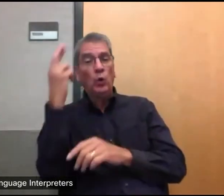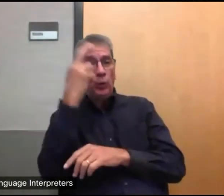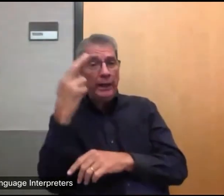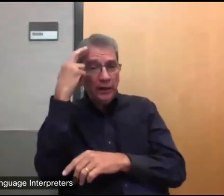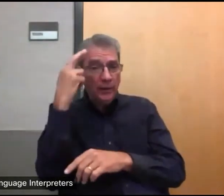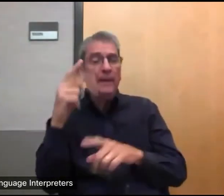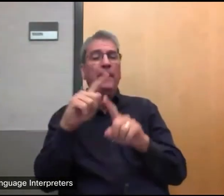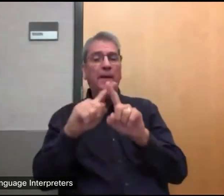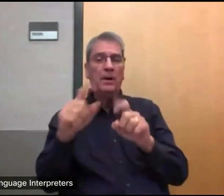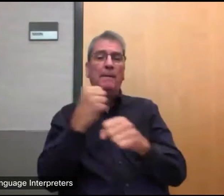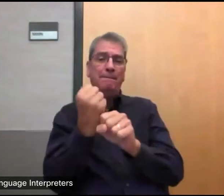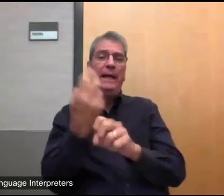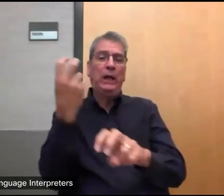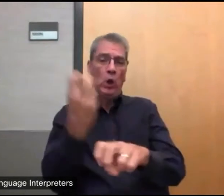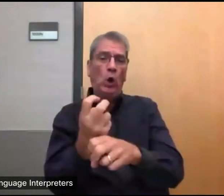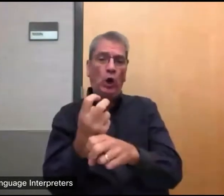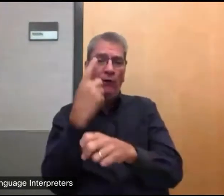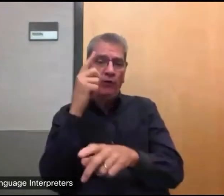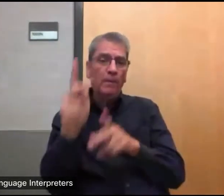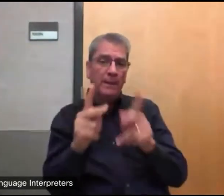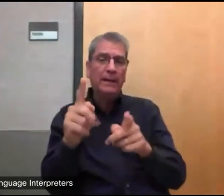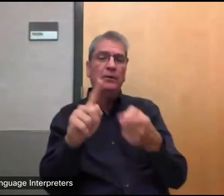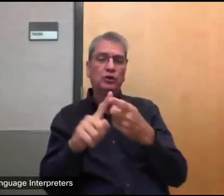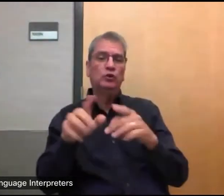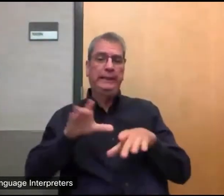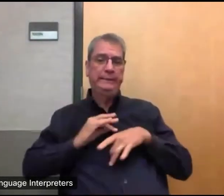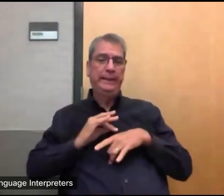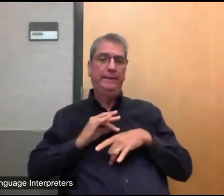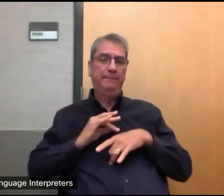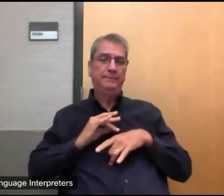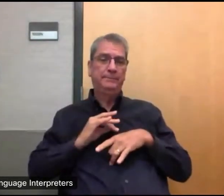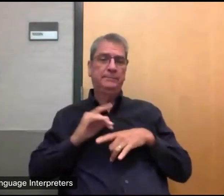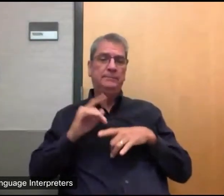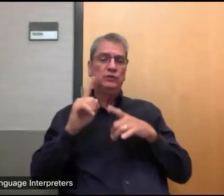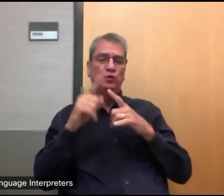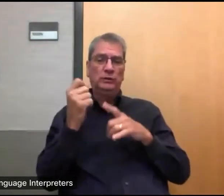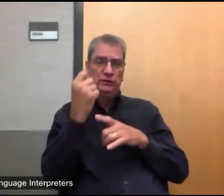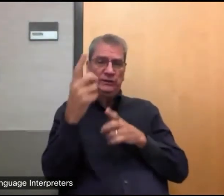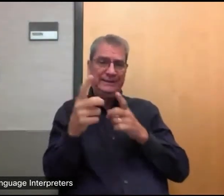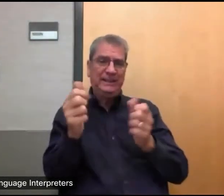made it difficult for people to, um, to comprehend and to deal with the longevity of this.